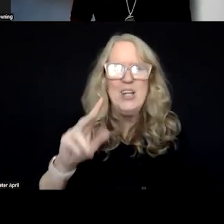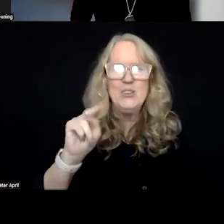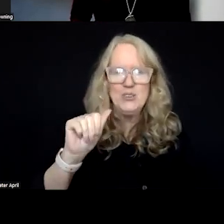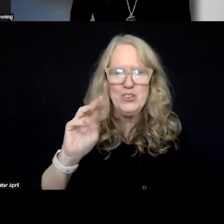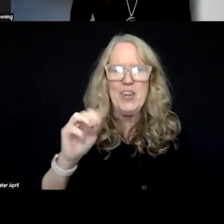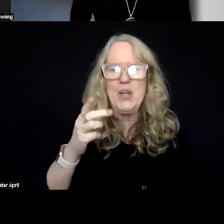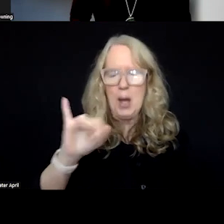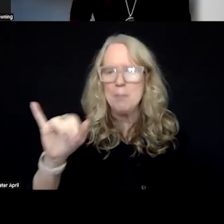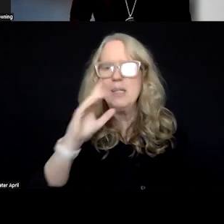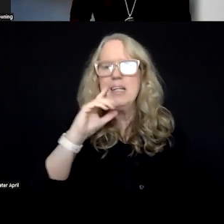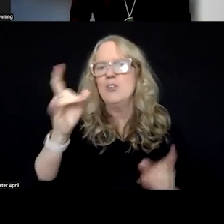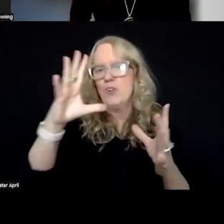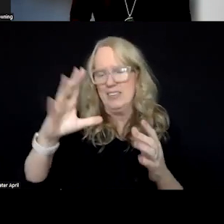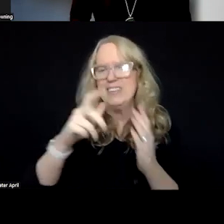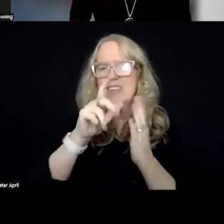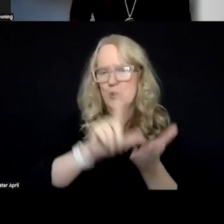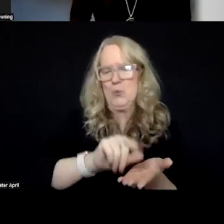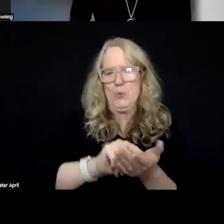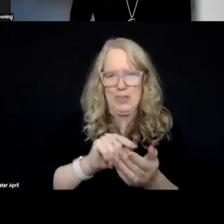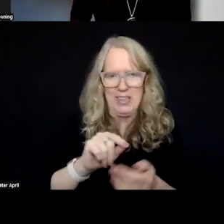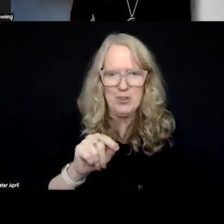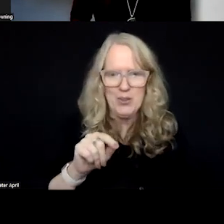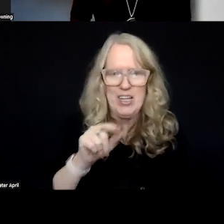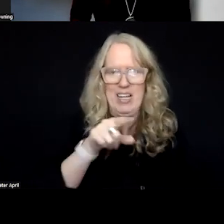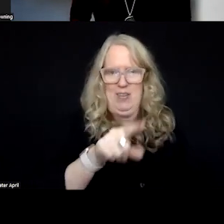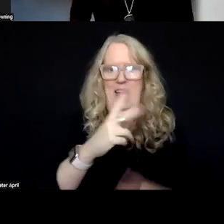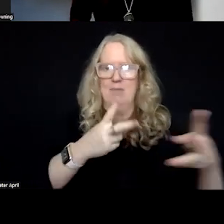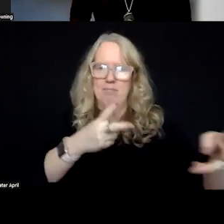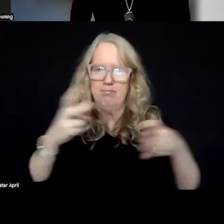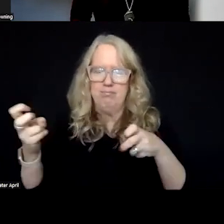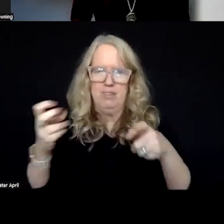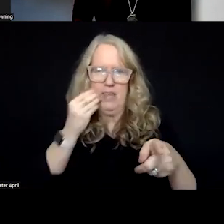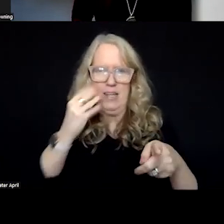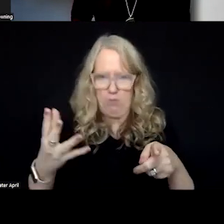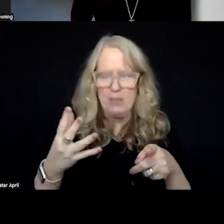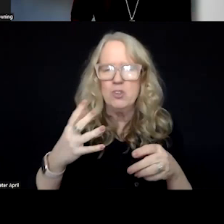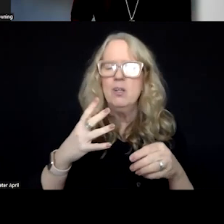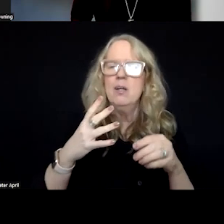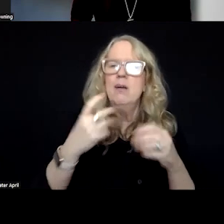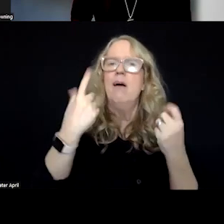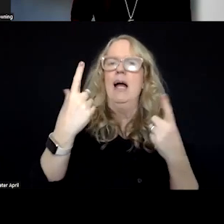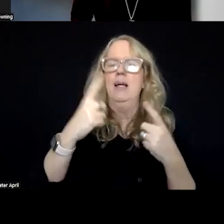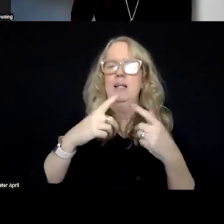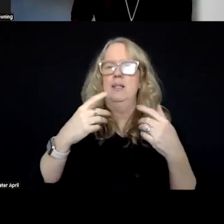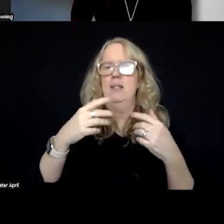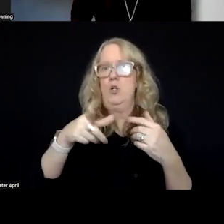WHICH IS WHERE WE LIFTED THIS PIECE FROM. BUT THERE IS A GREAT SYNOPSIS IN